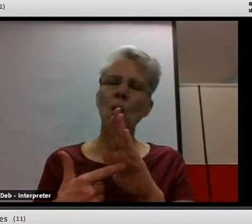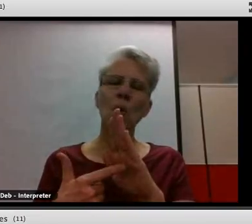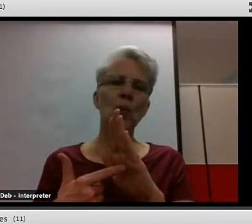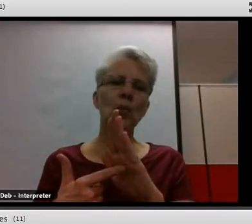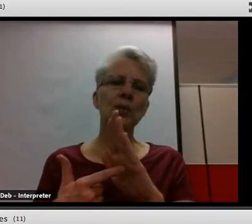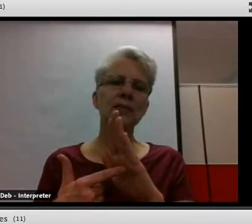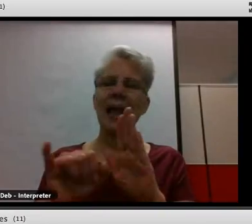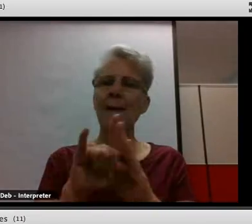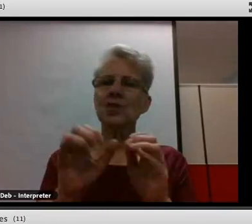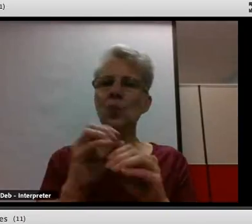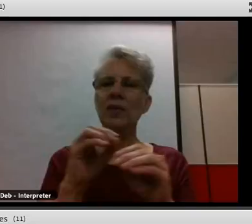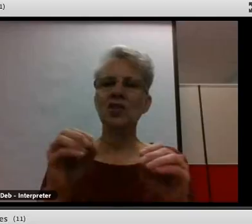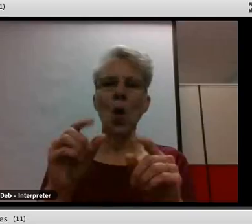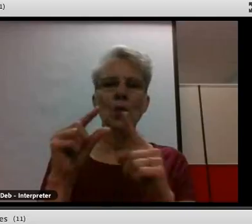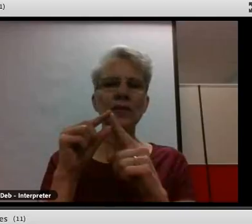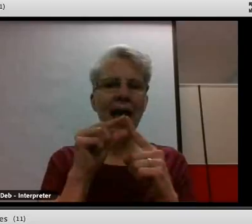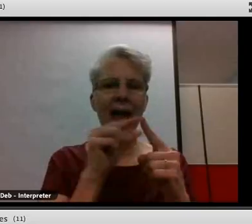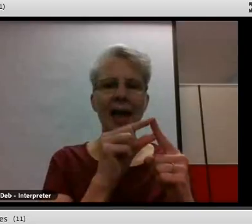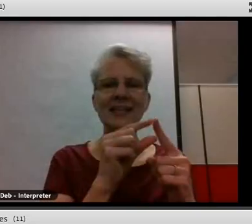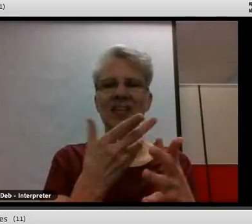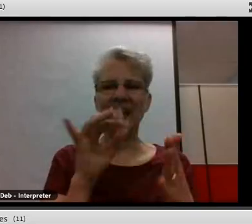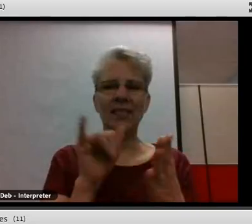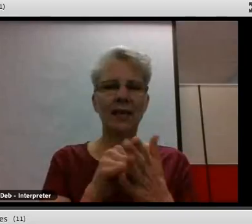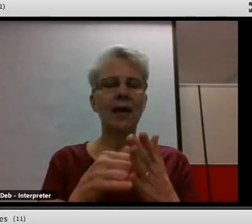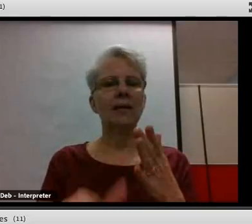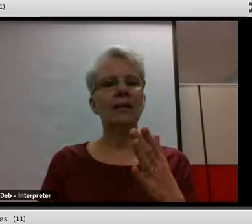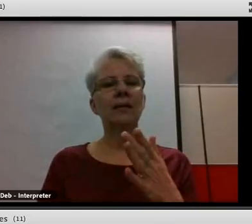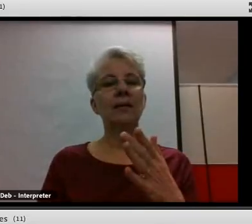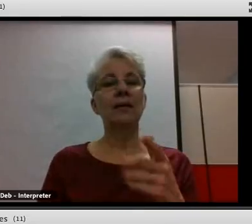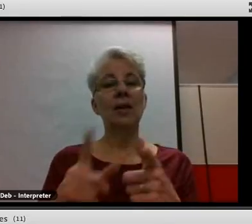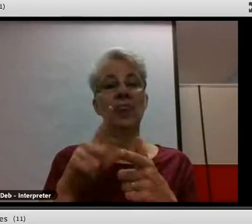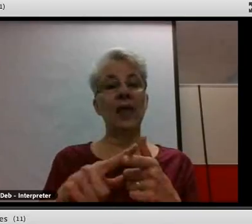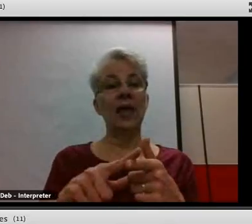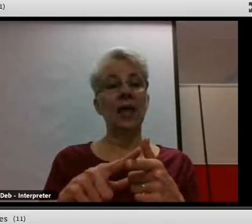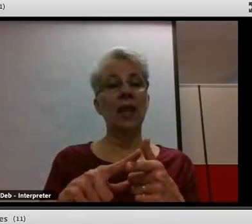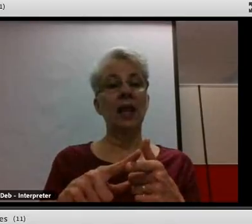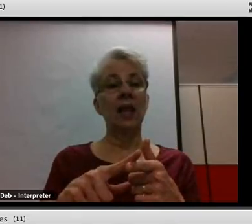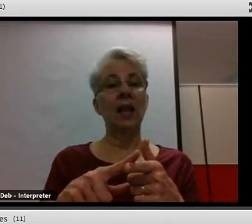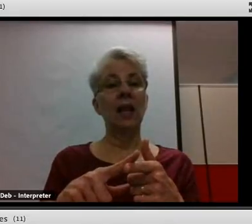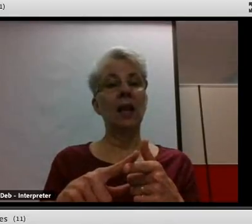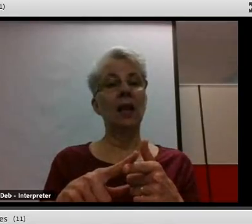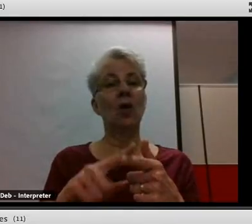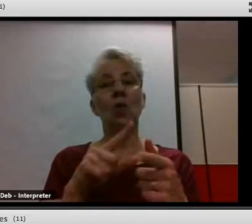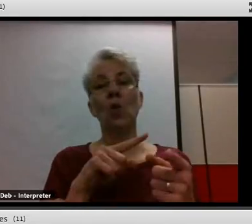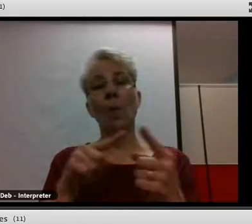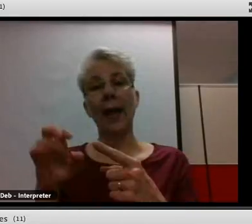So just something to think about. I didn't know if you'd heard about that. Okay.